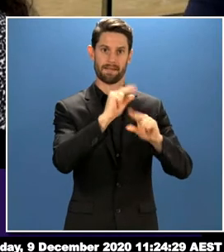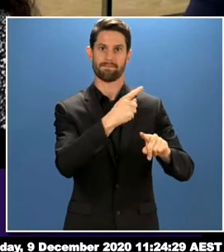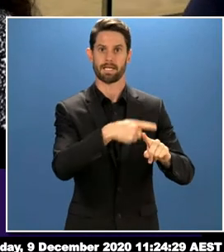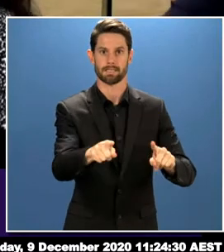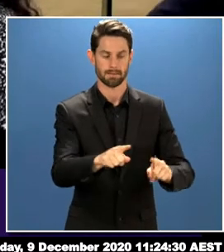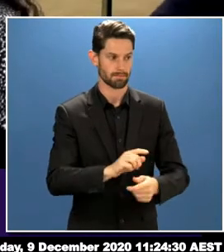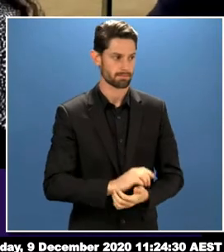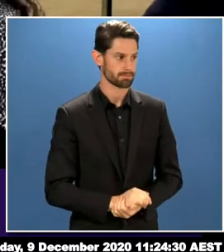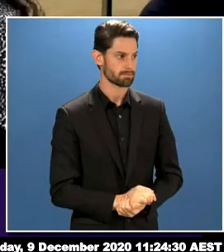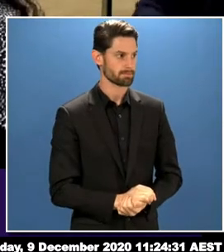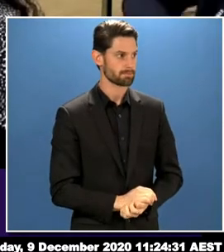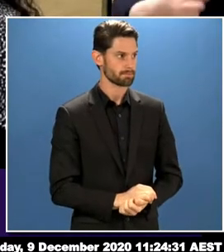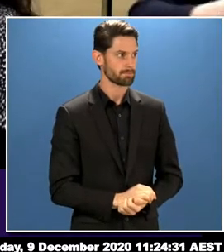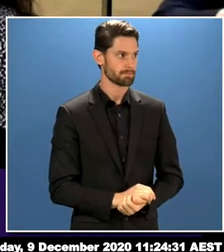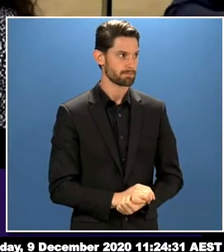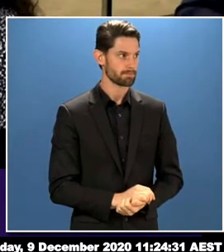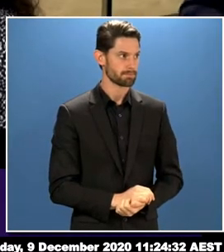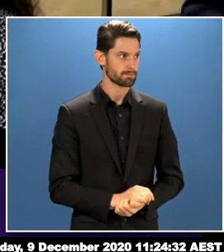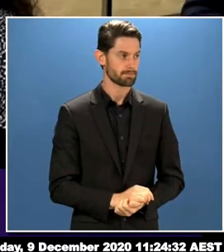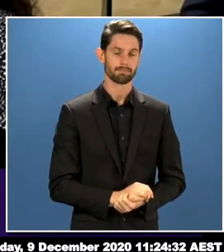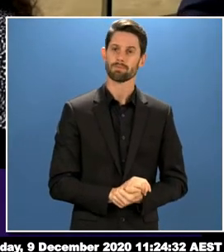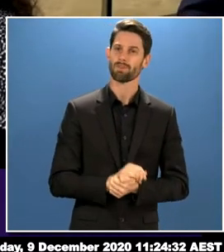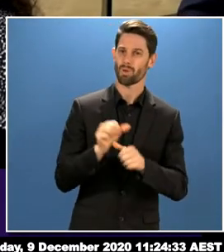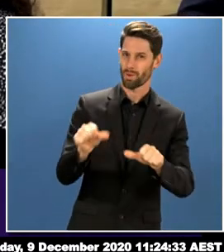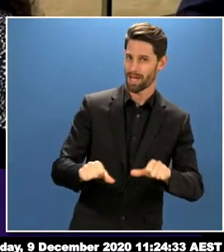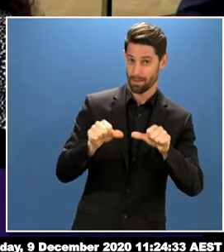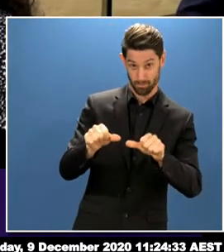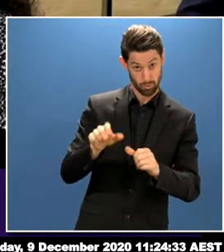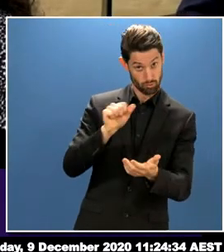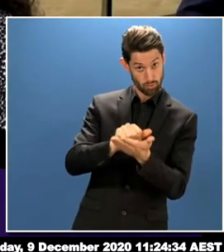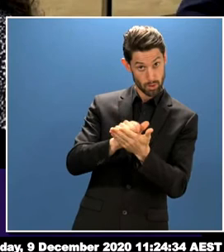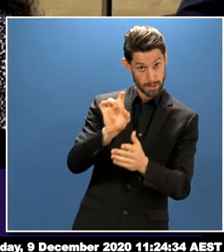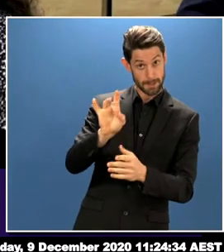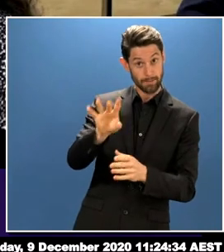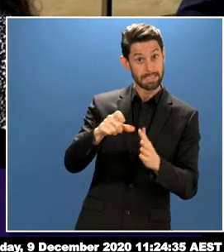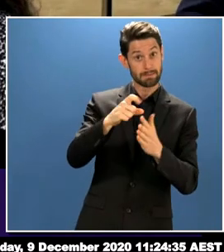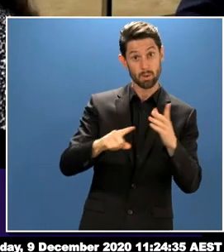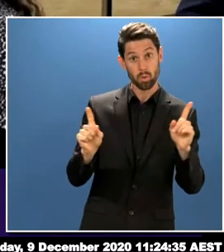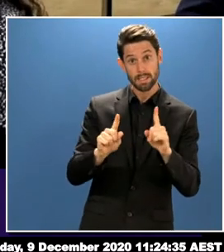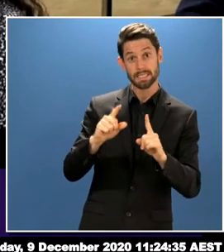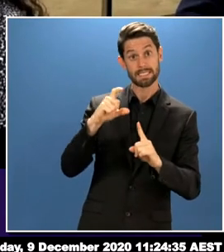Certainly, Mr Commissioner. Mr Pini, you have cerebral palsy? I do.